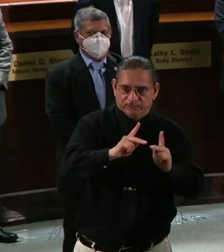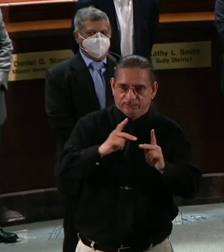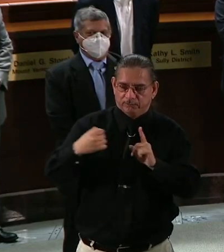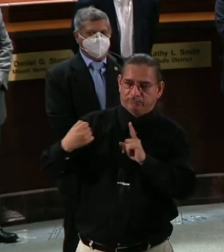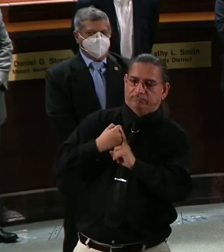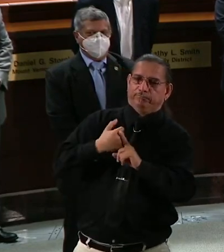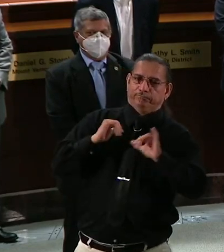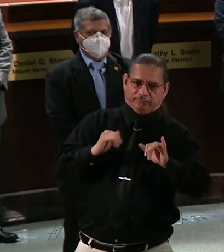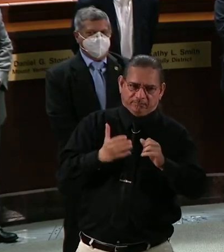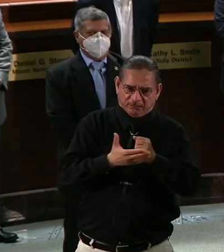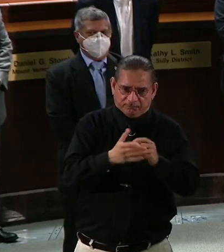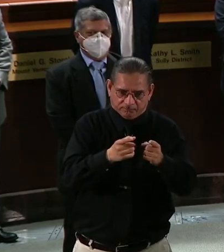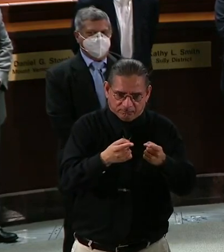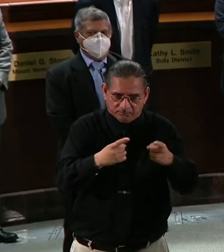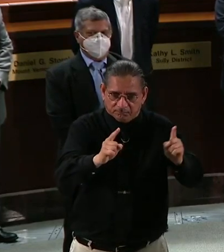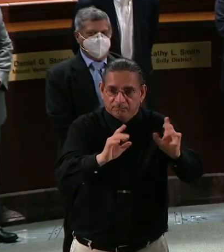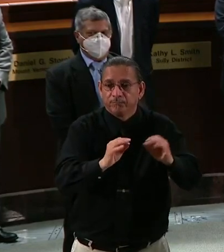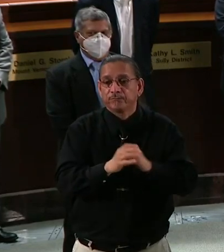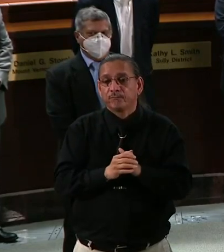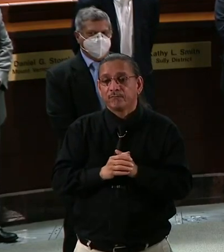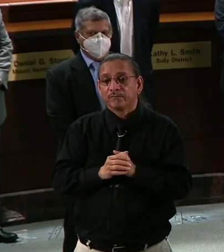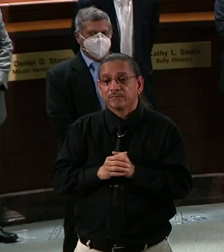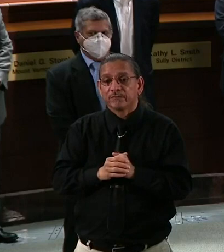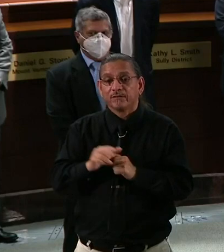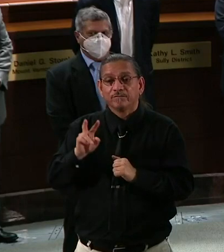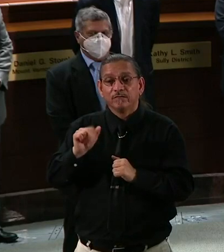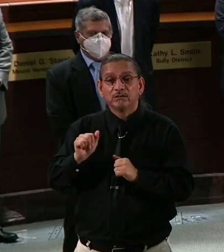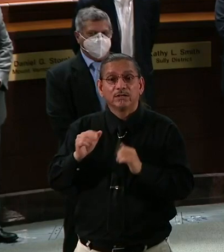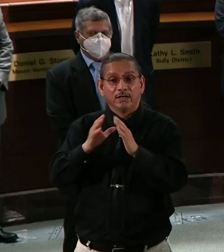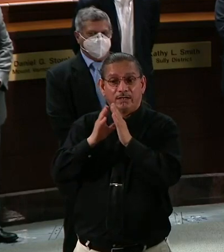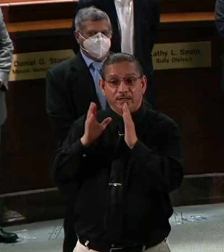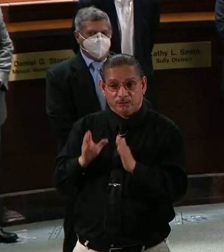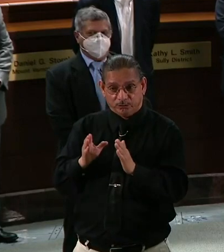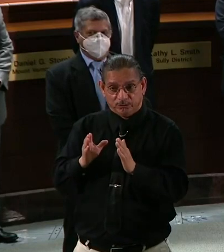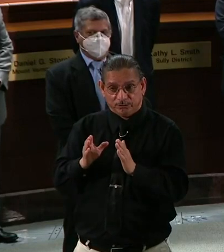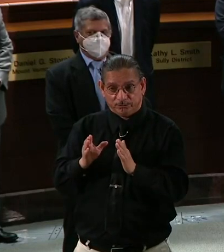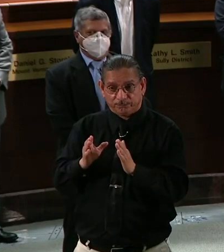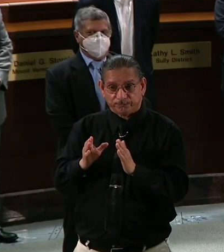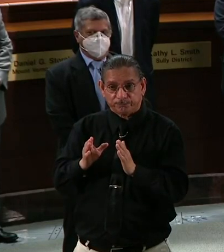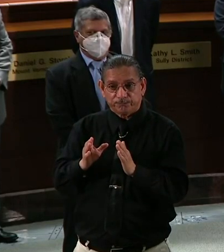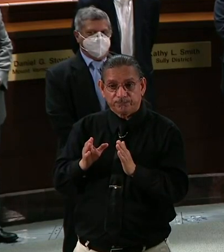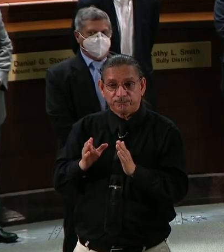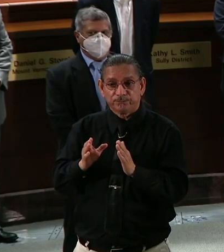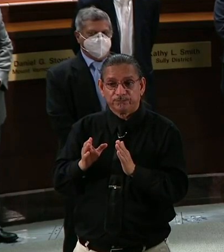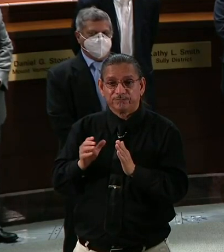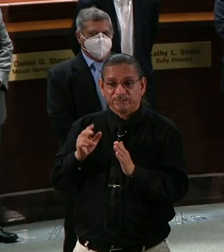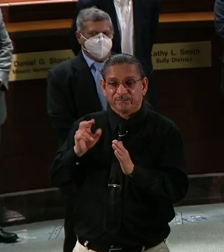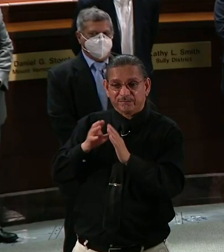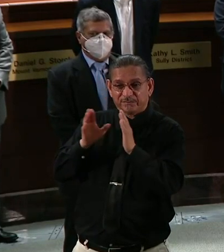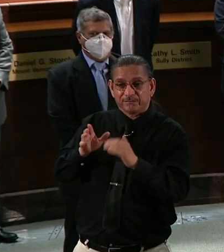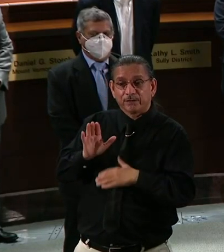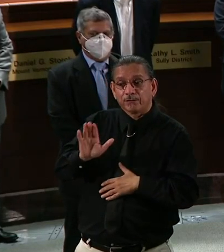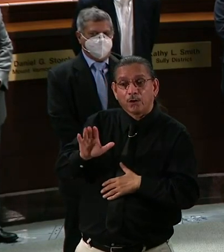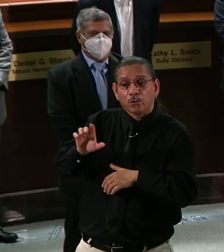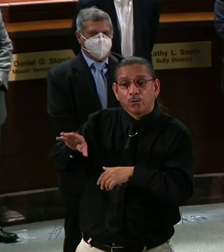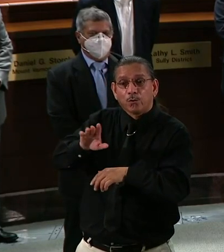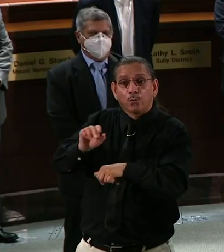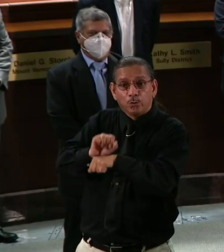IS. IF THE SEALS IN. A SHOE THAT. THAT'S A YEAH YEAH THE